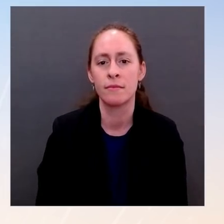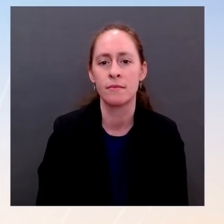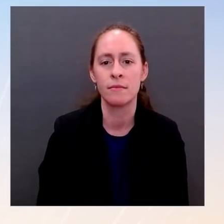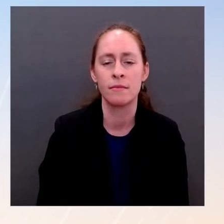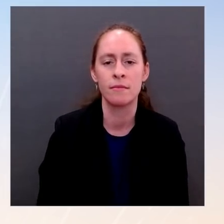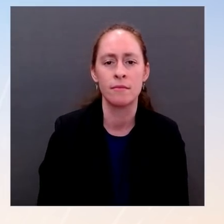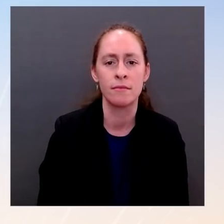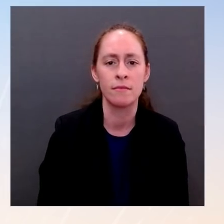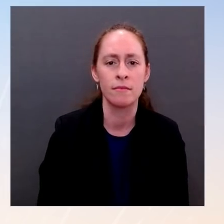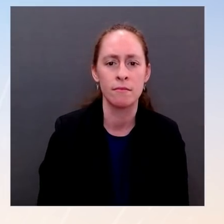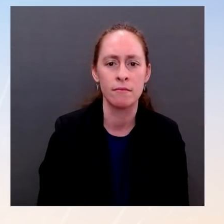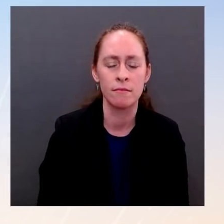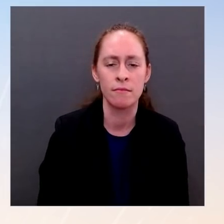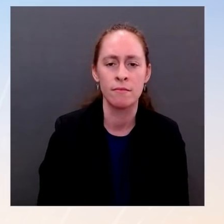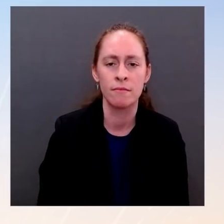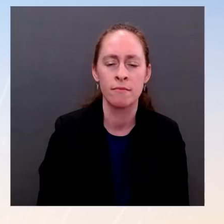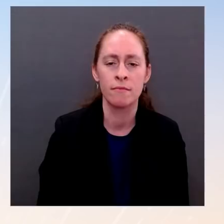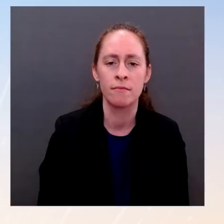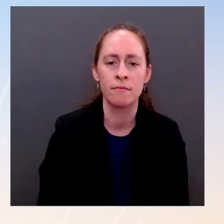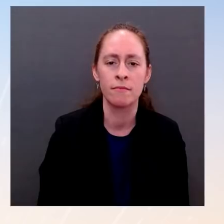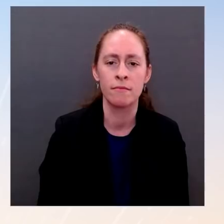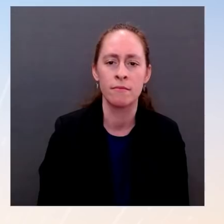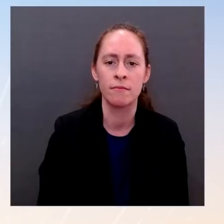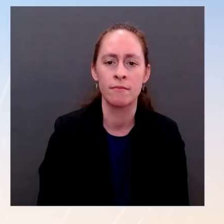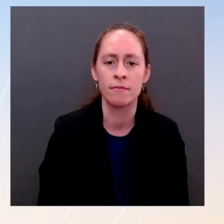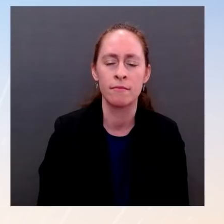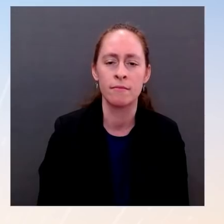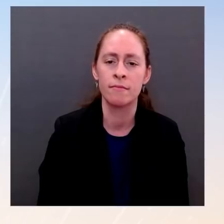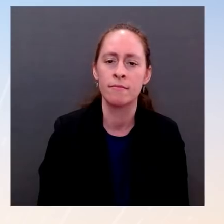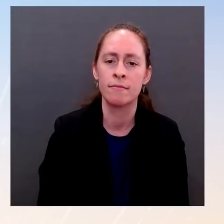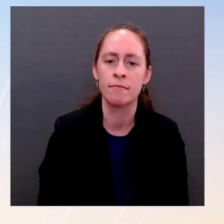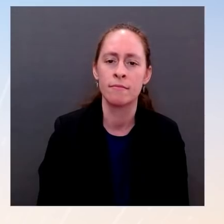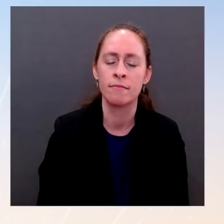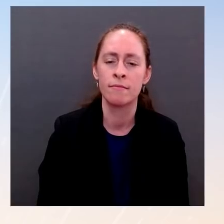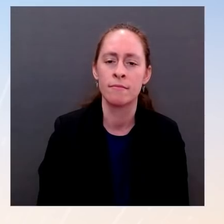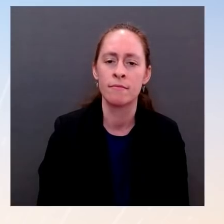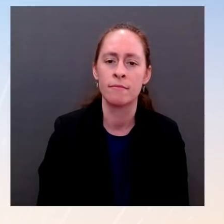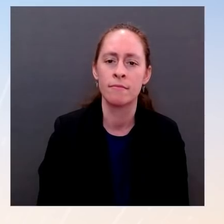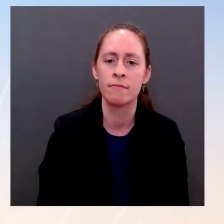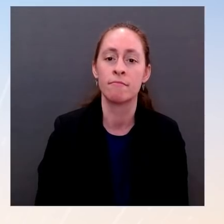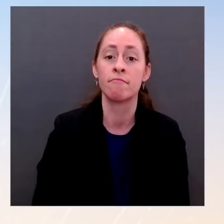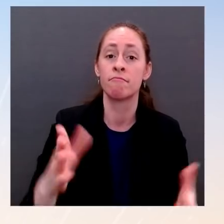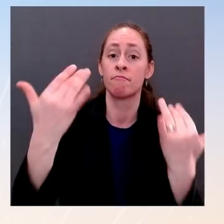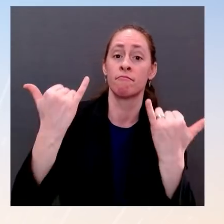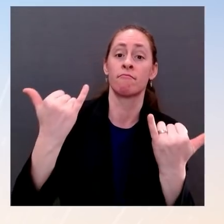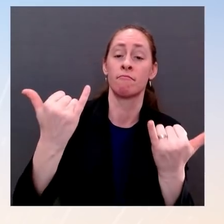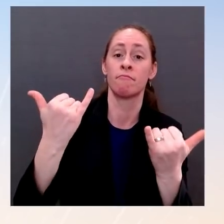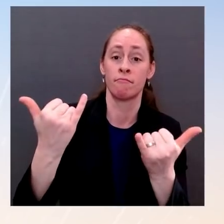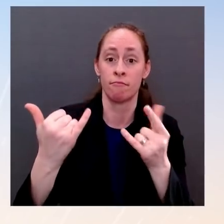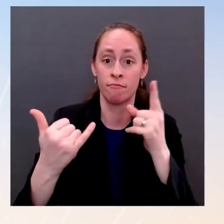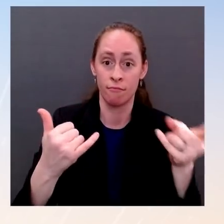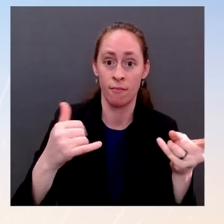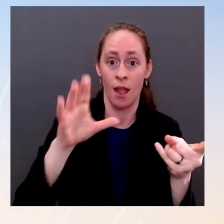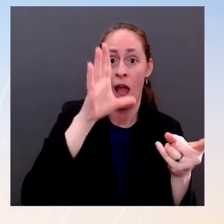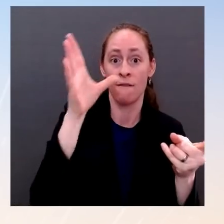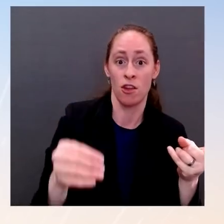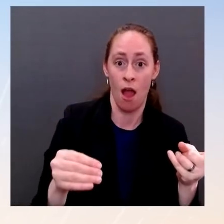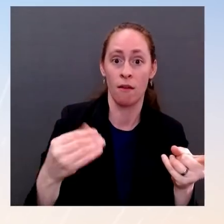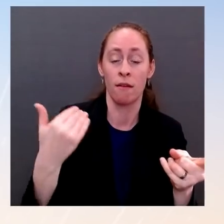an attempted coup. Is there anything the U.S. can do -- maybe relocating Africans from Germany to Africa? Mr. Singh: Well, our efforts